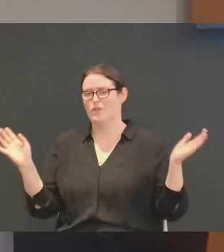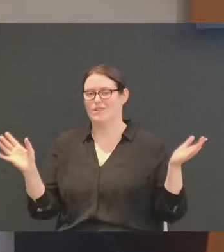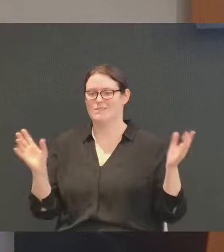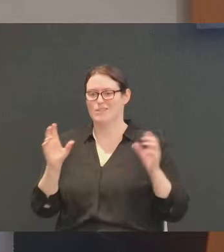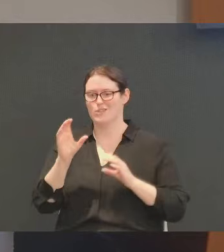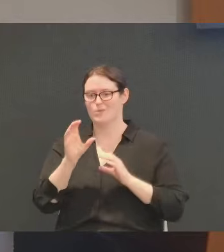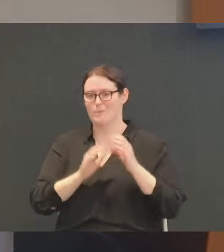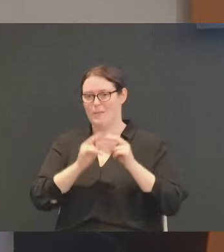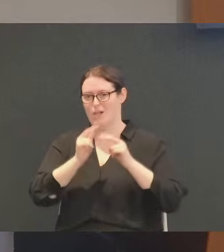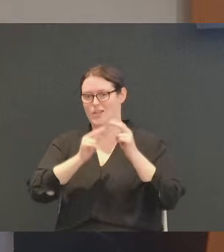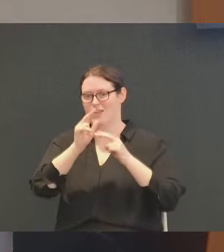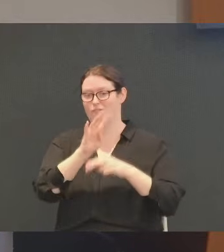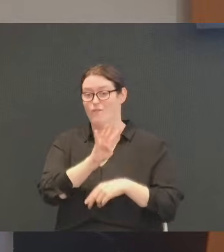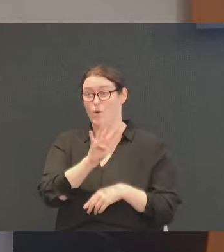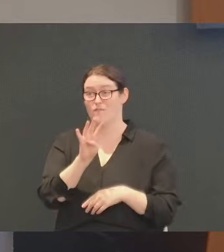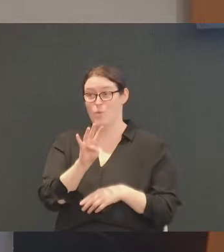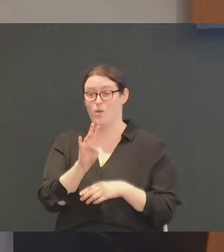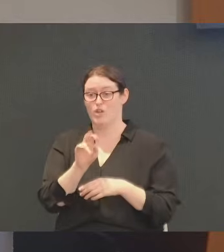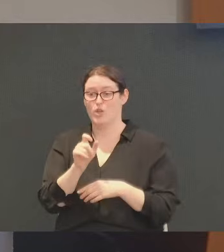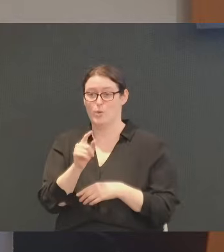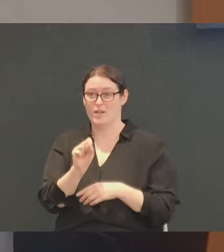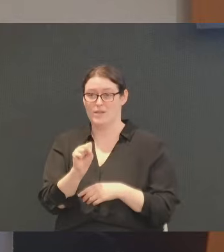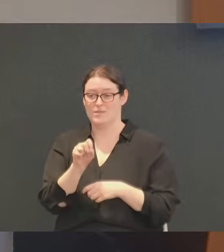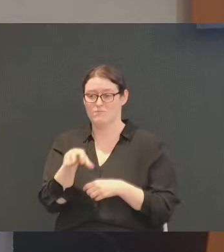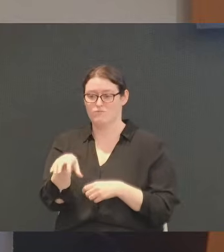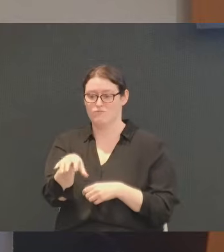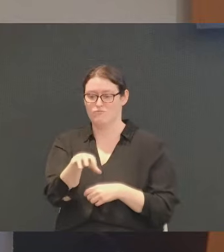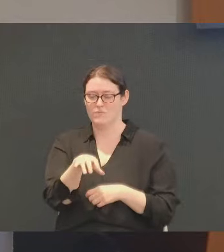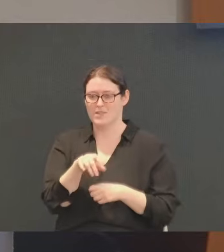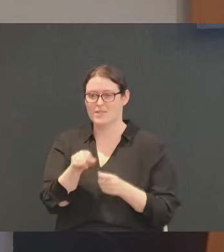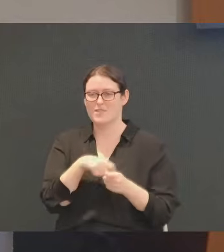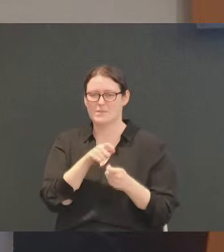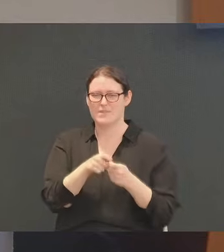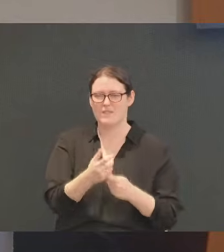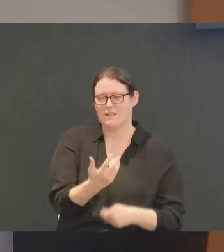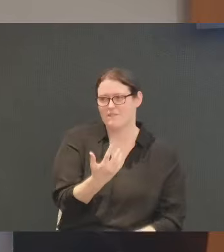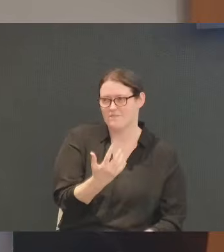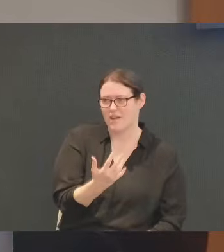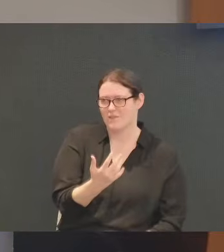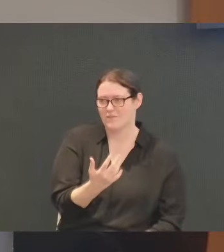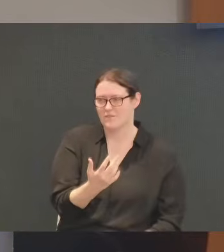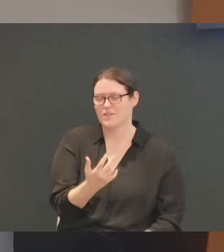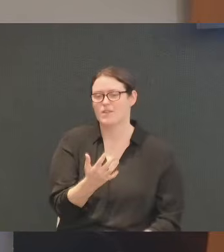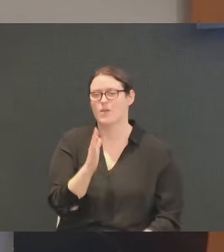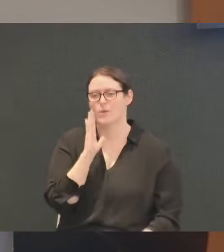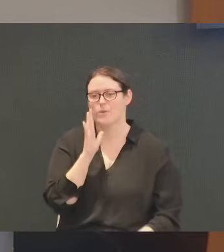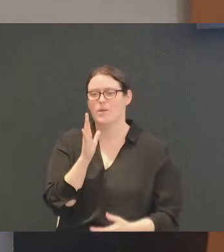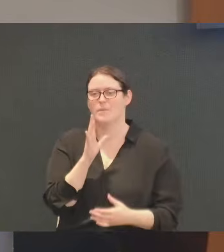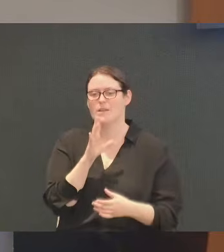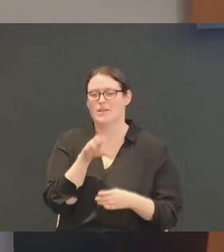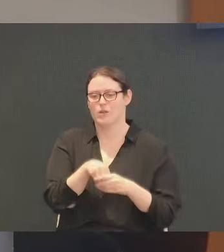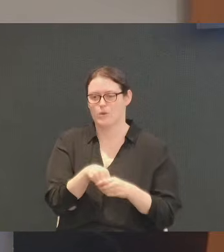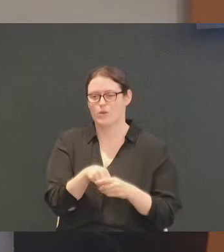44 units. specifically there's five of those units that are being included that are being